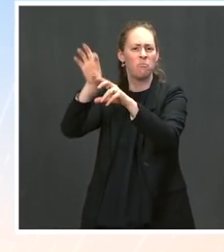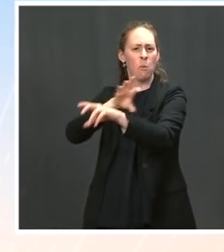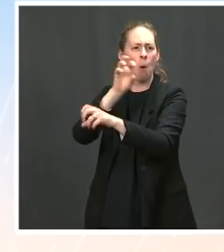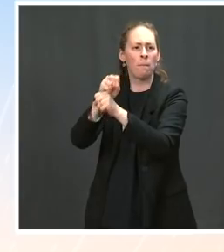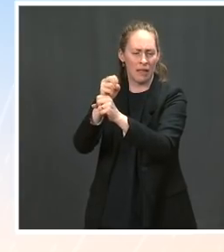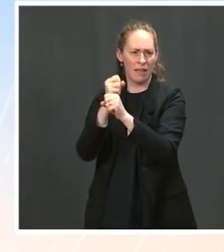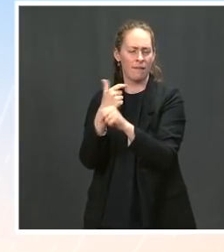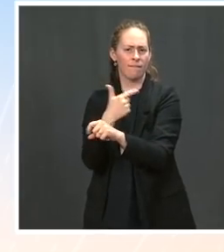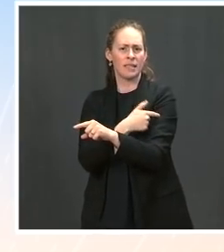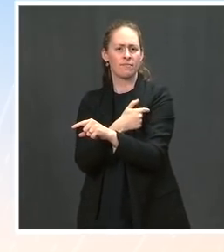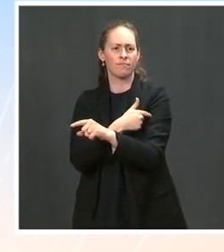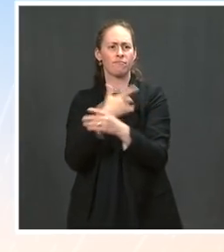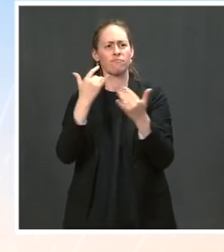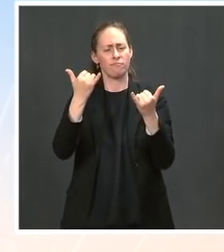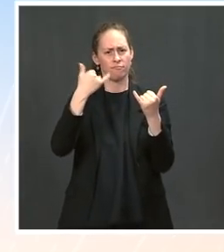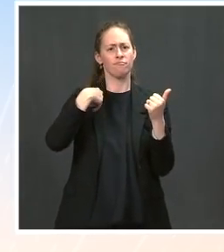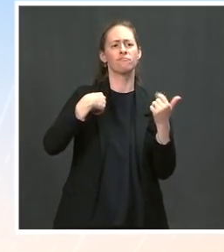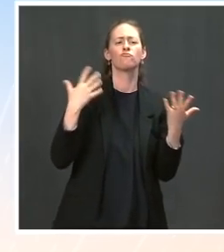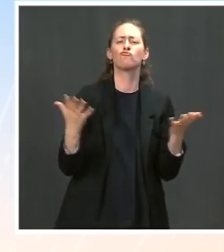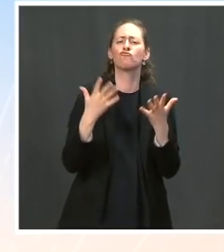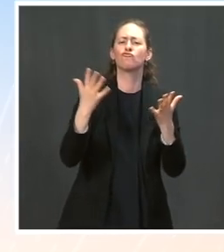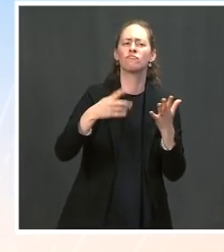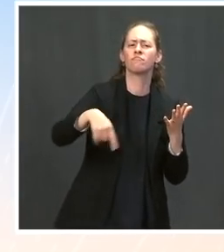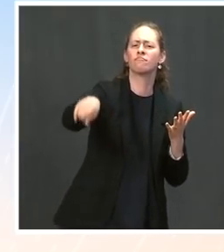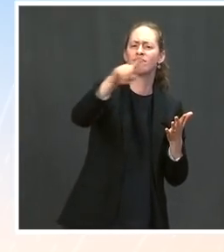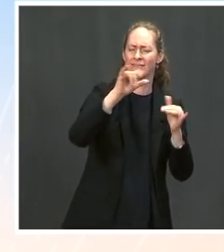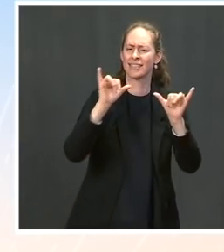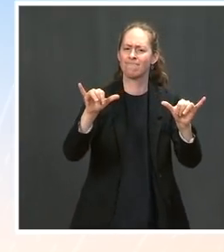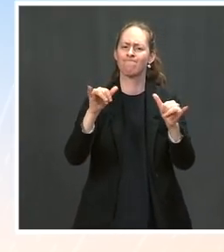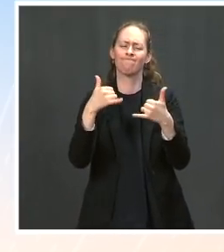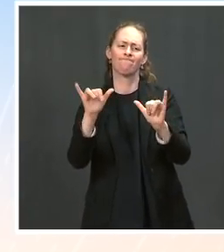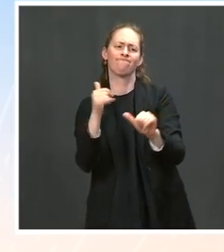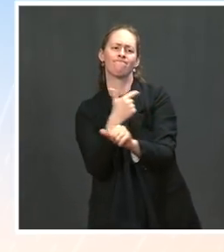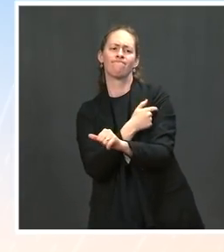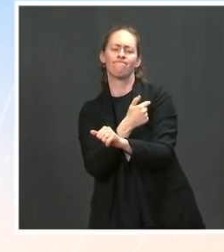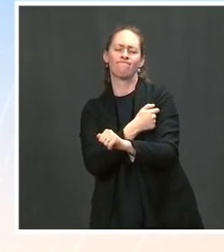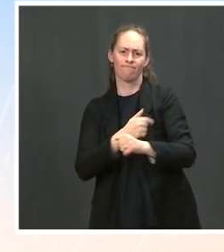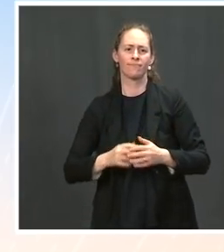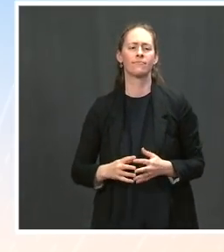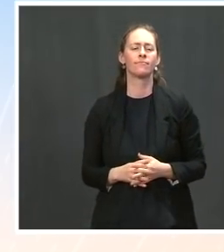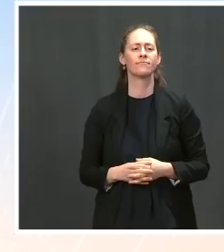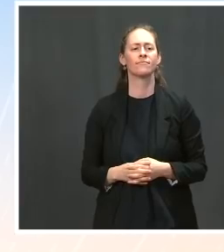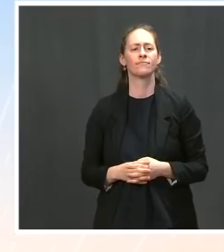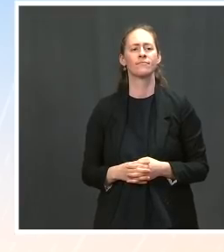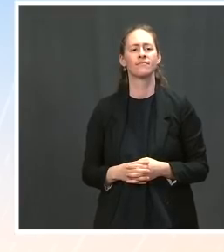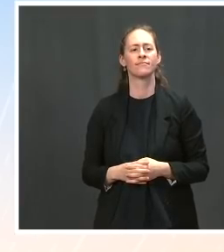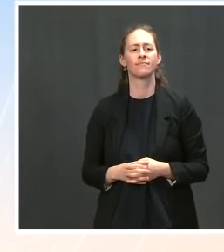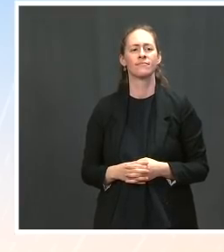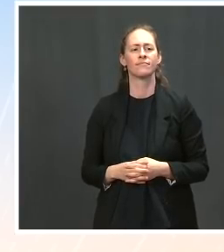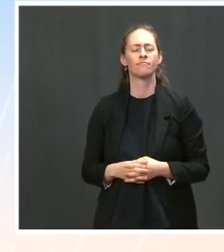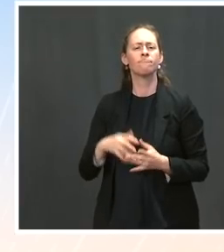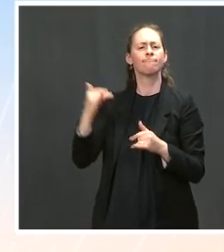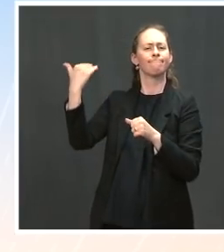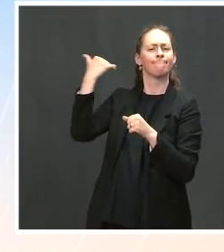continuing to encourage people to get shots in their arms. The Press: And, sort of, one other quick one. There was a report yesterday in the Journal that the administration is considering